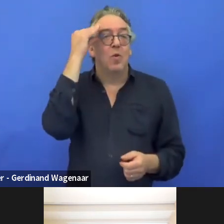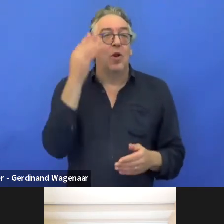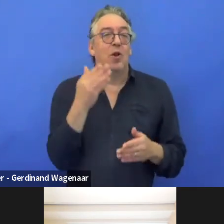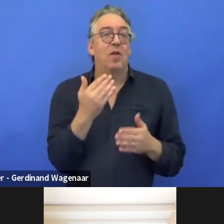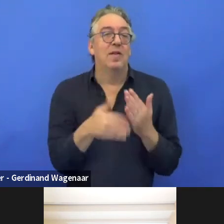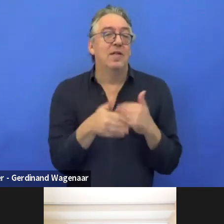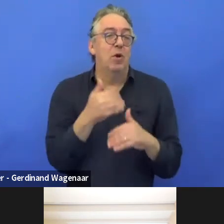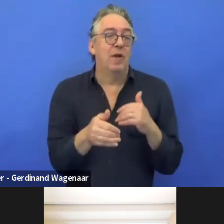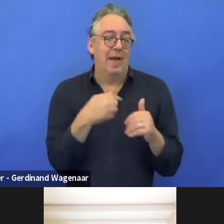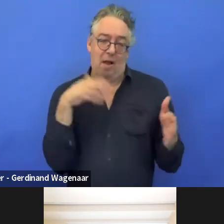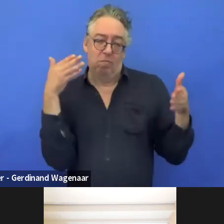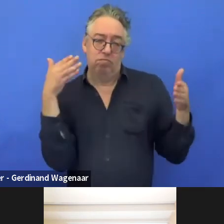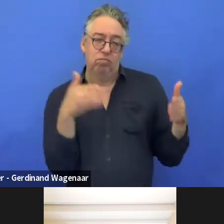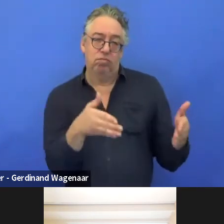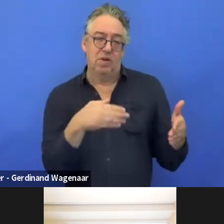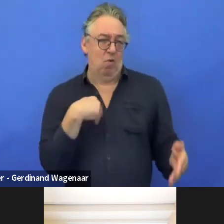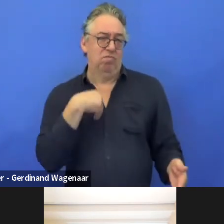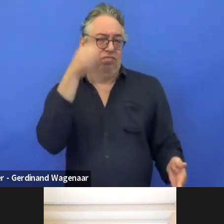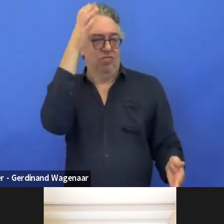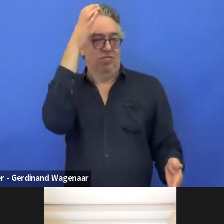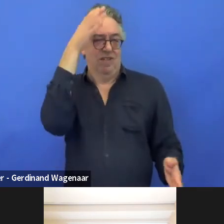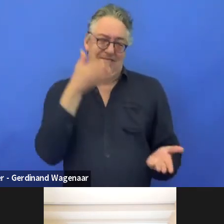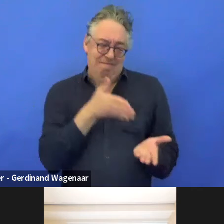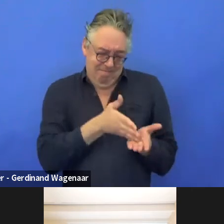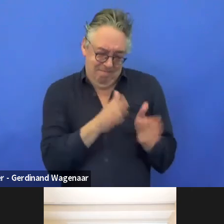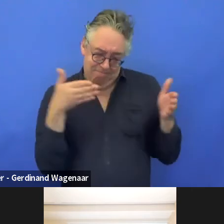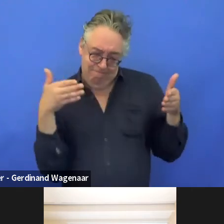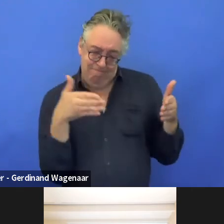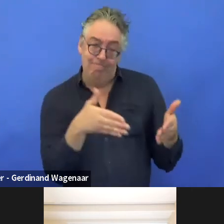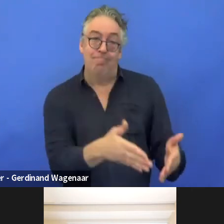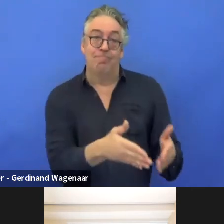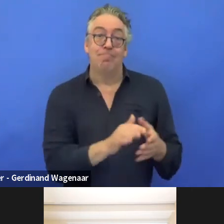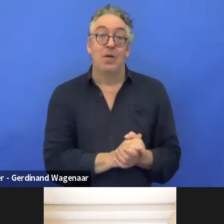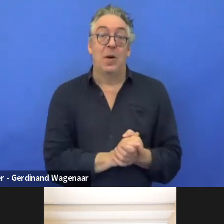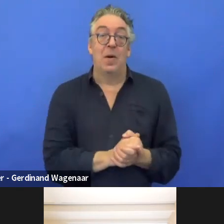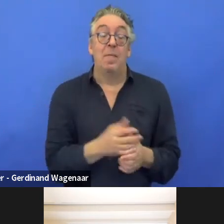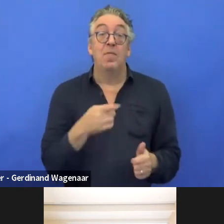Part of that is why, as Horacio also mentioned...